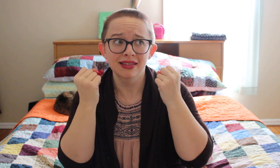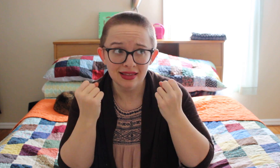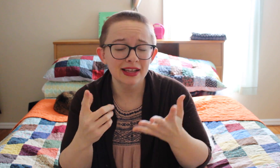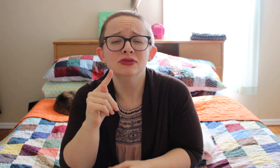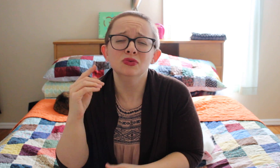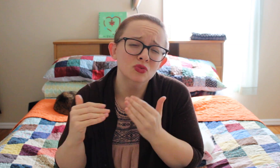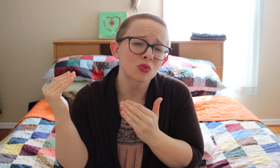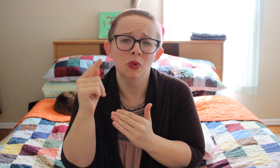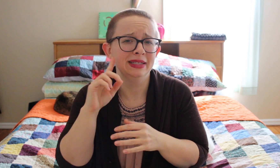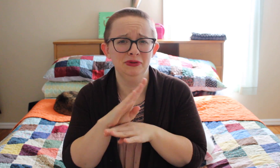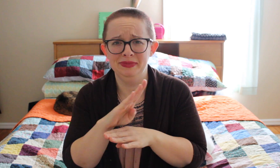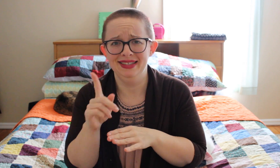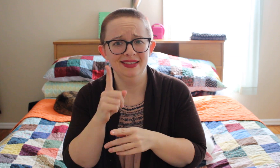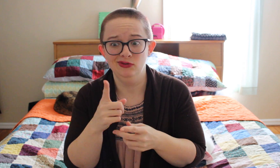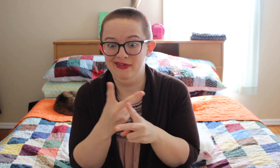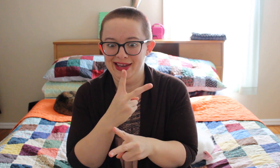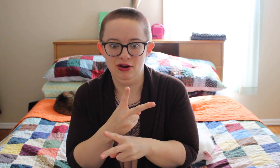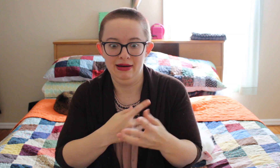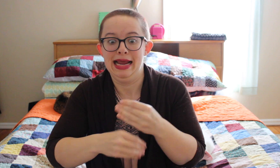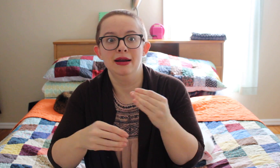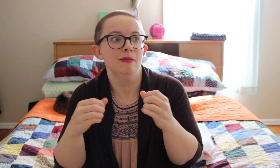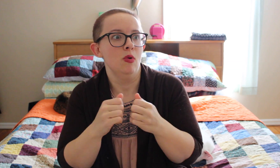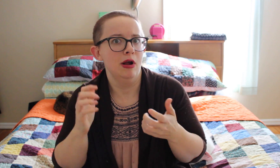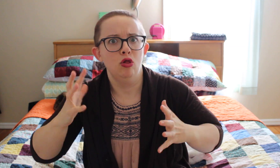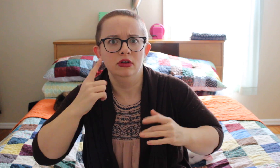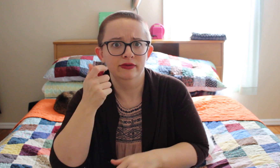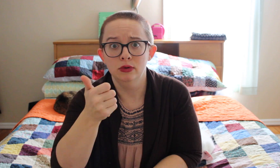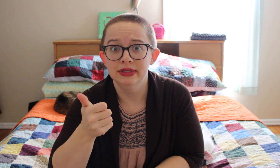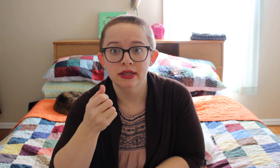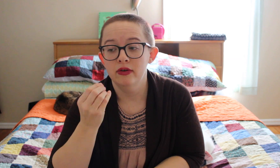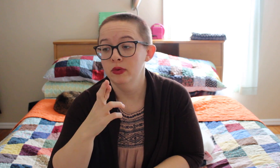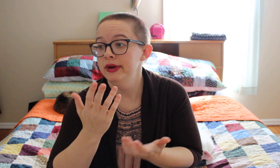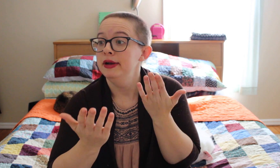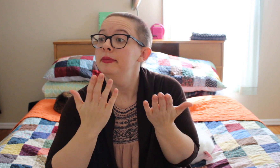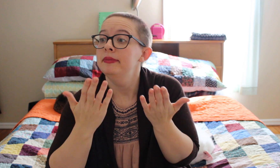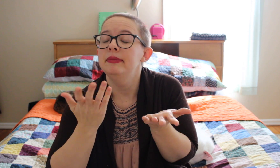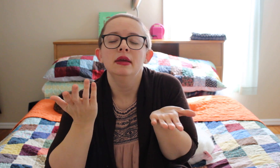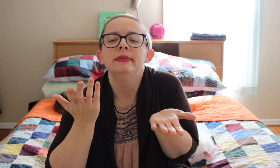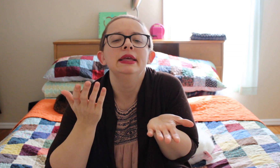You know, maybe you work a lot and you're just way too busy to figure out adding in one more thing to your laundry routine.